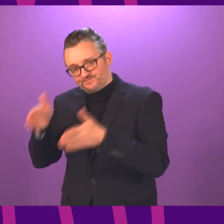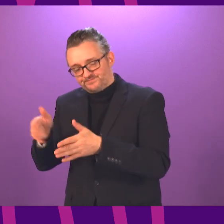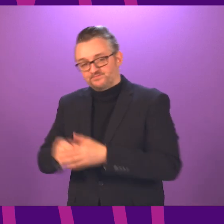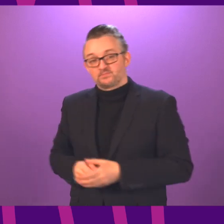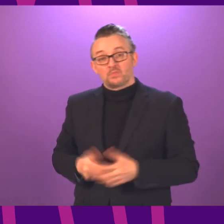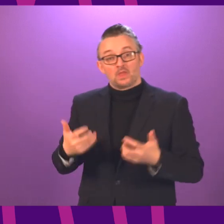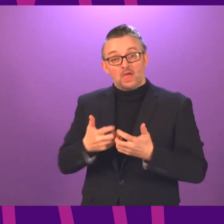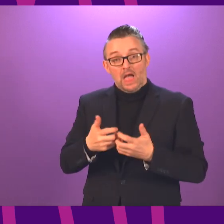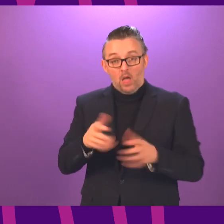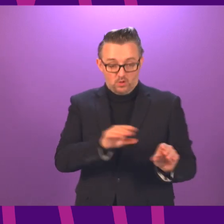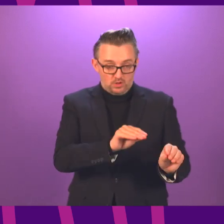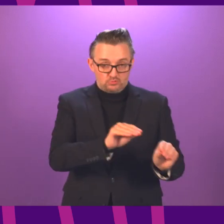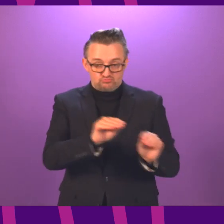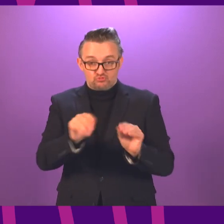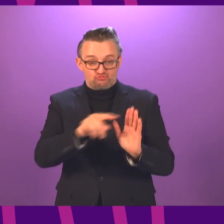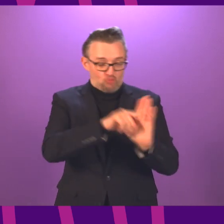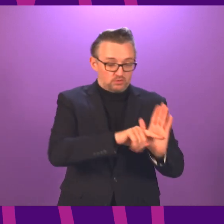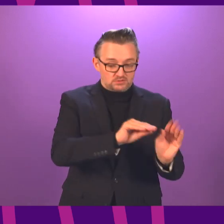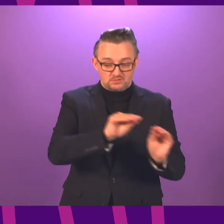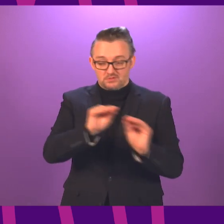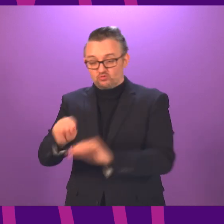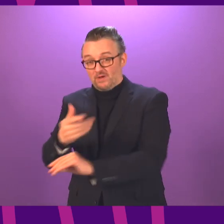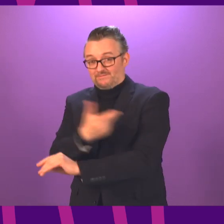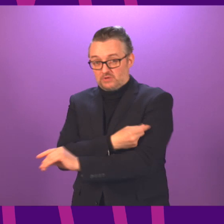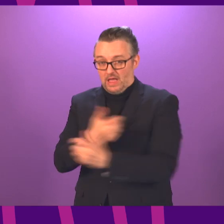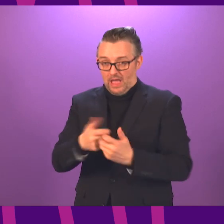that transition successfully, and so that we can start easing restrictions before the